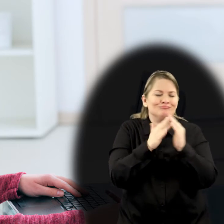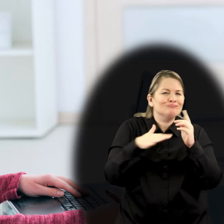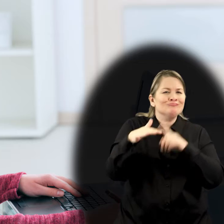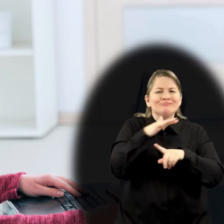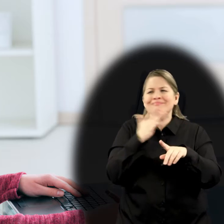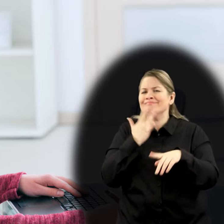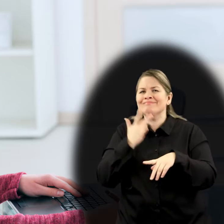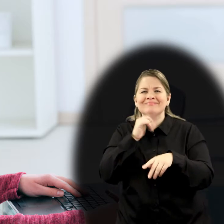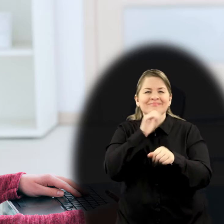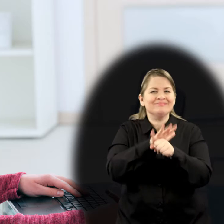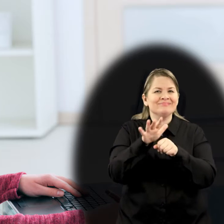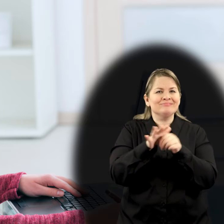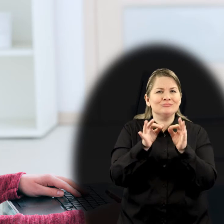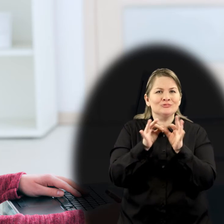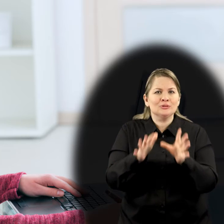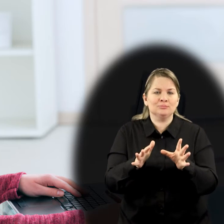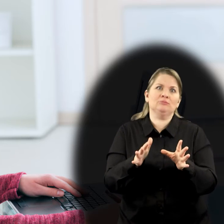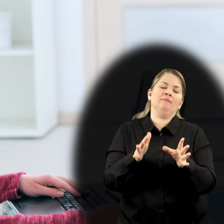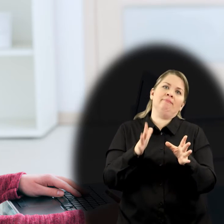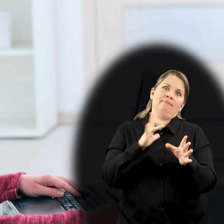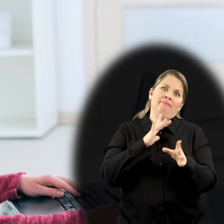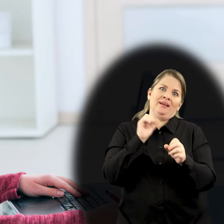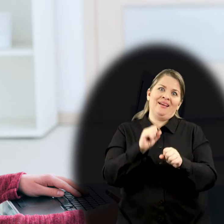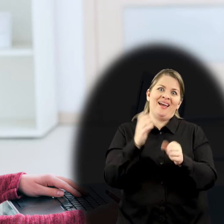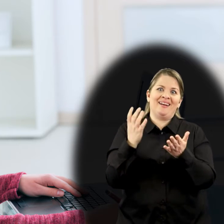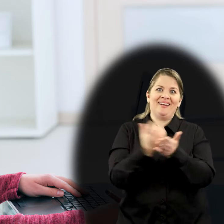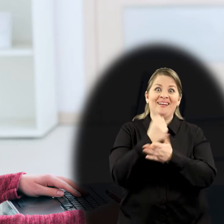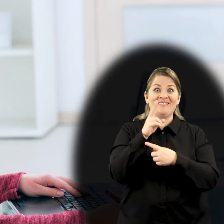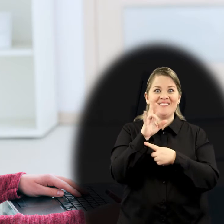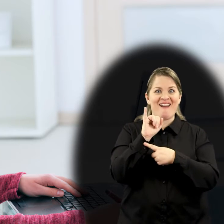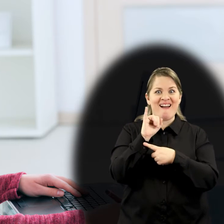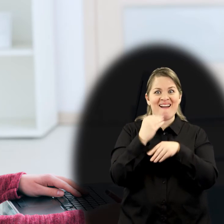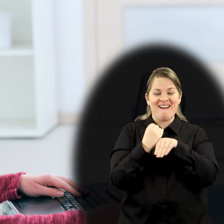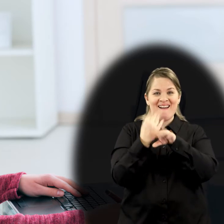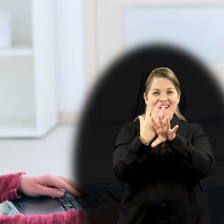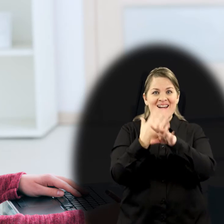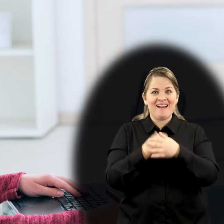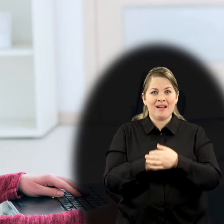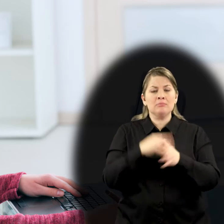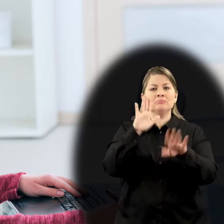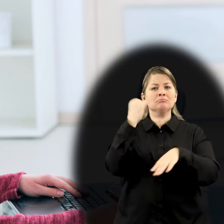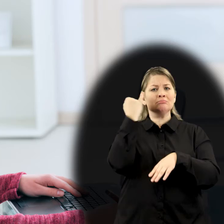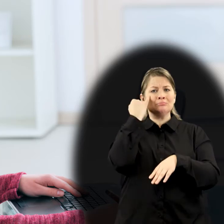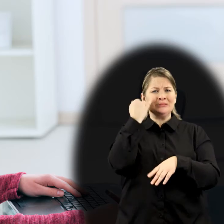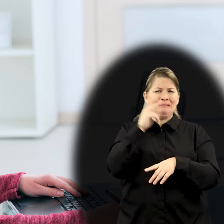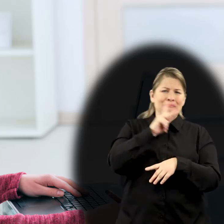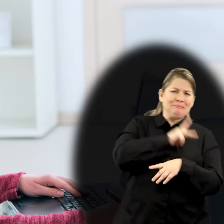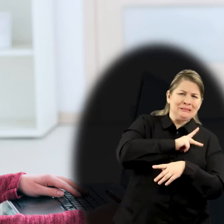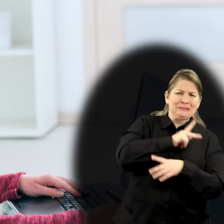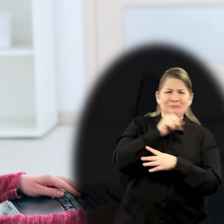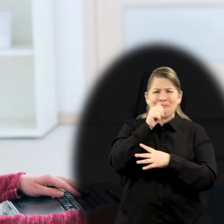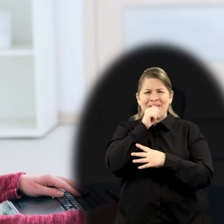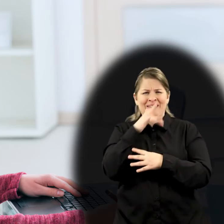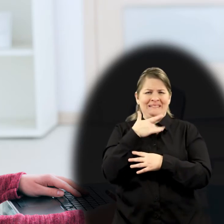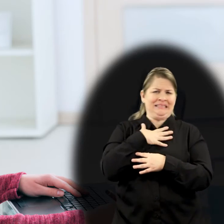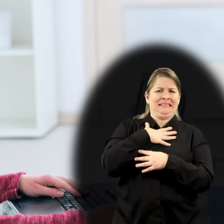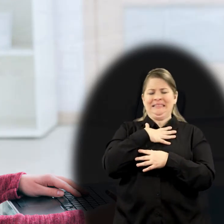This is especially important if you live or work in a smaller community where local interpreters are scarce.